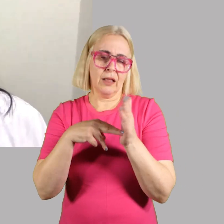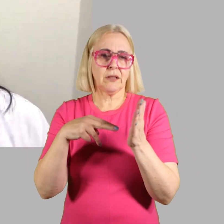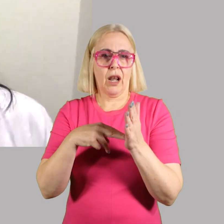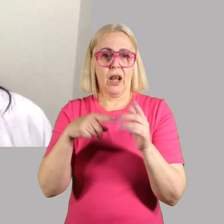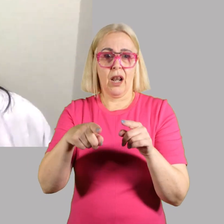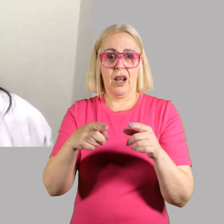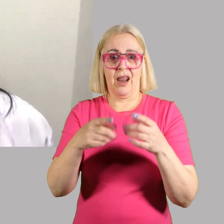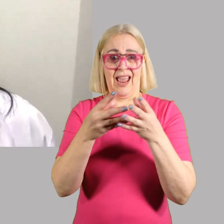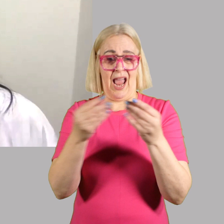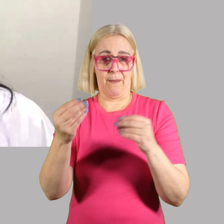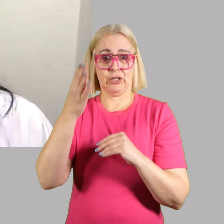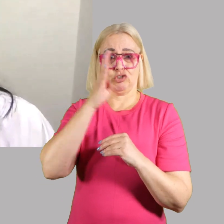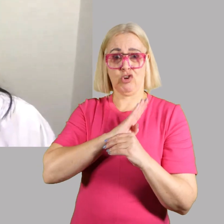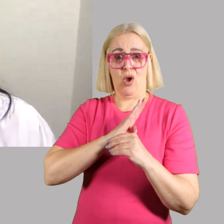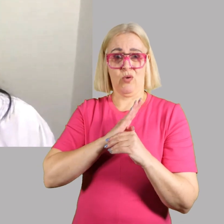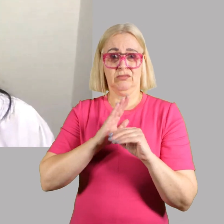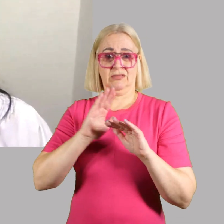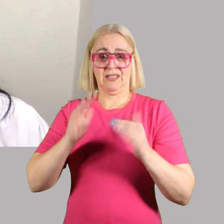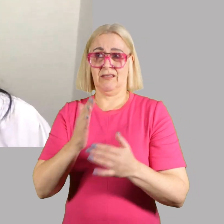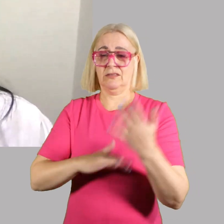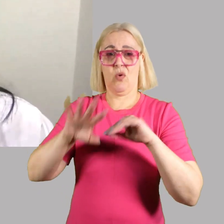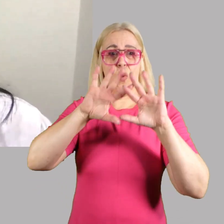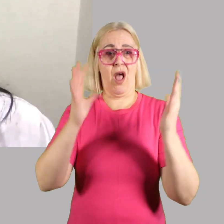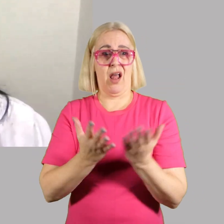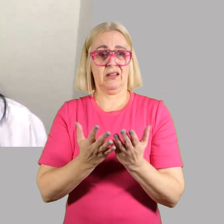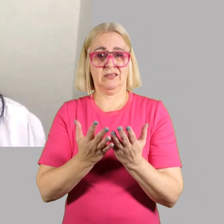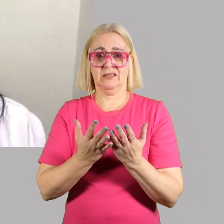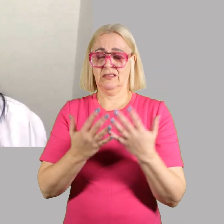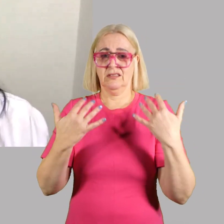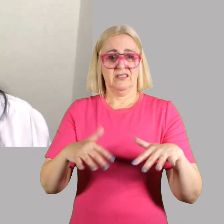The gaps in stroke services across the world are catastrophic.